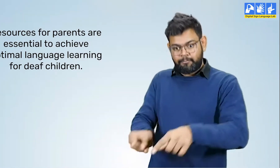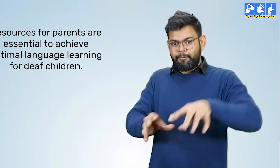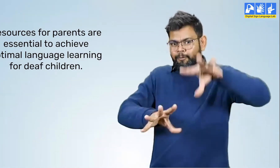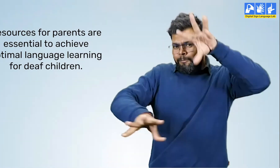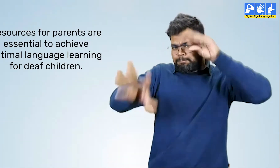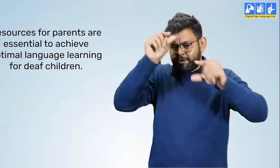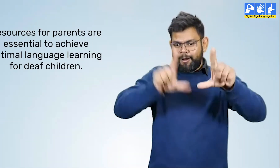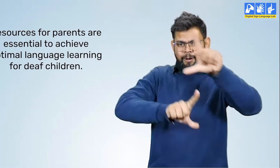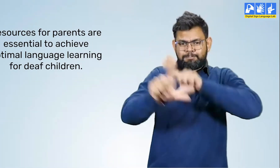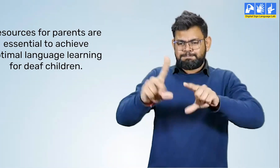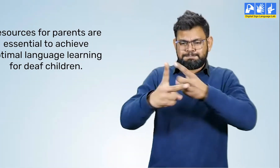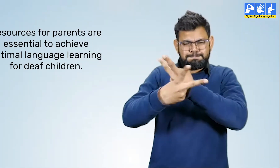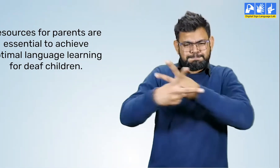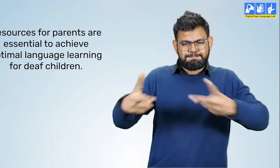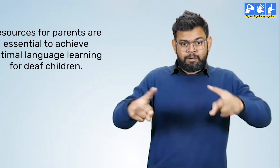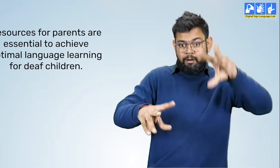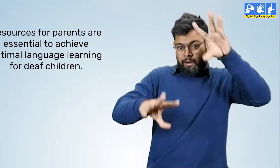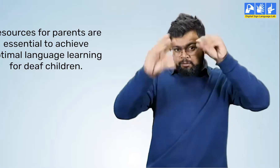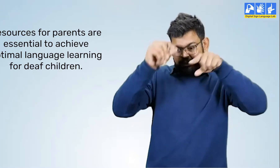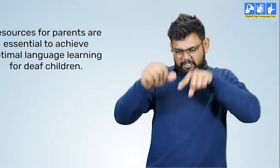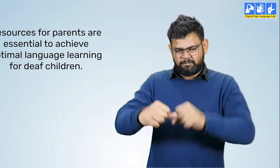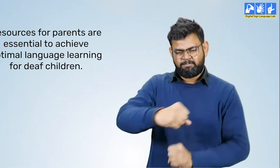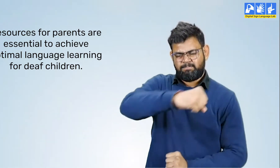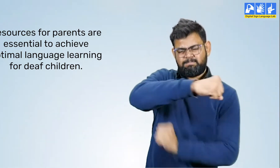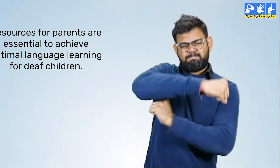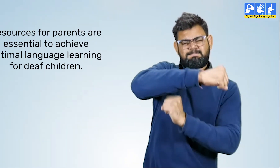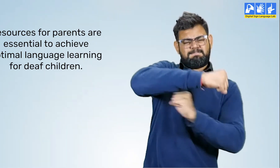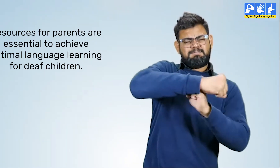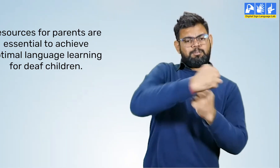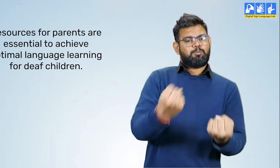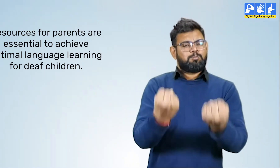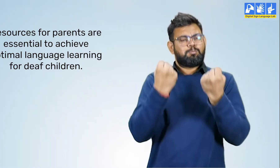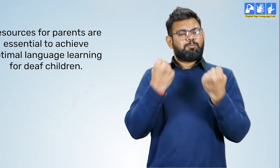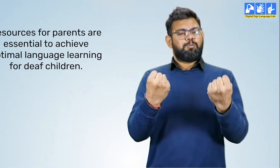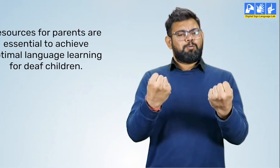in order to make their foundational language strong.